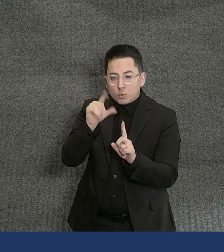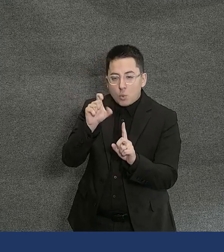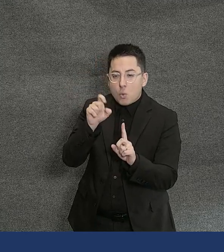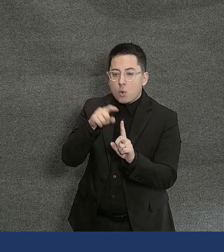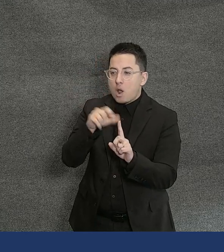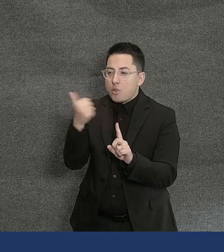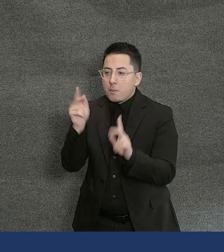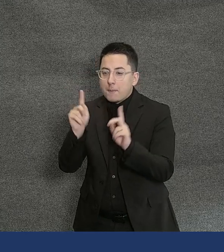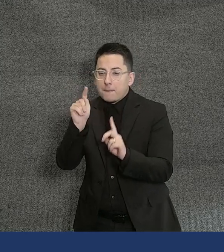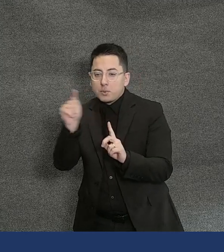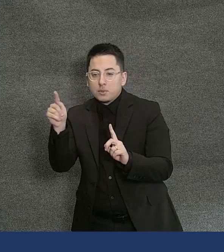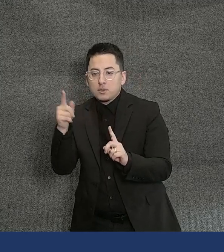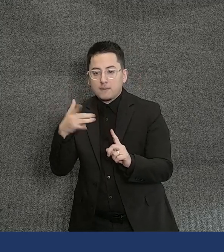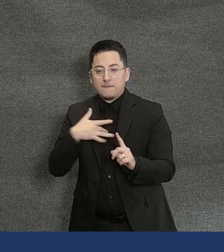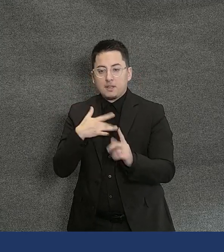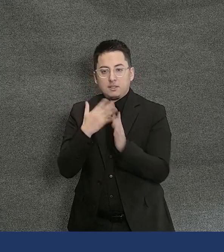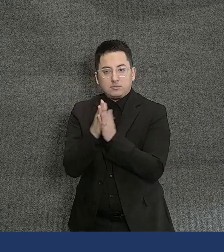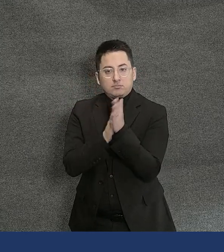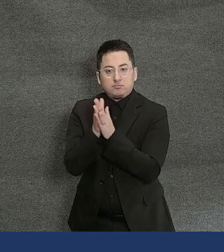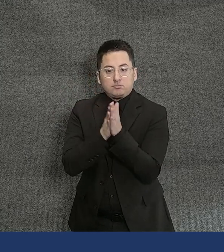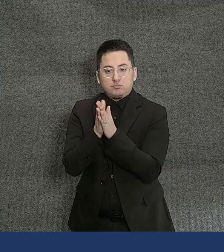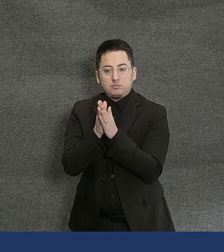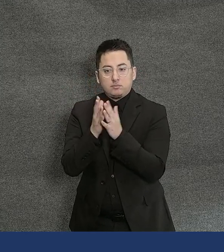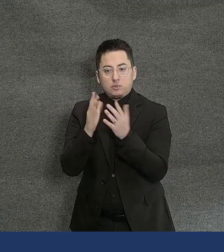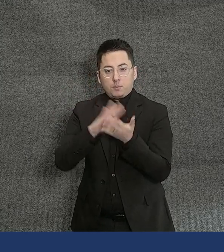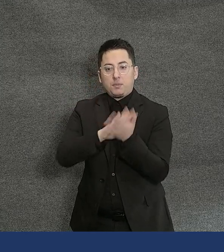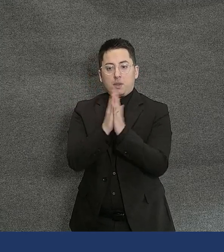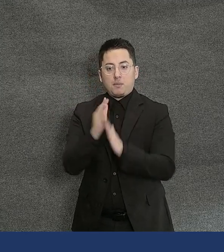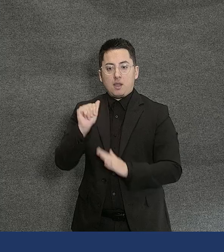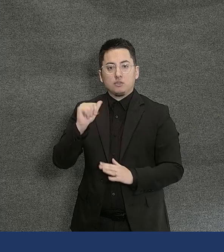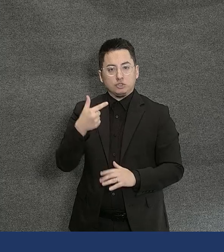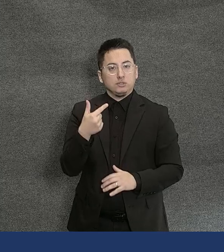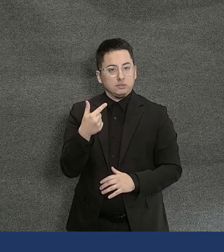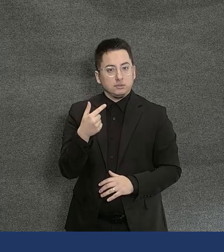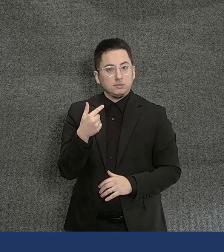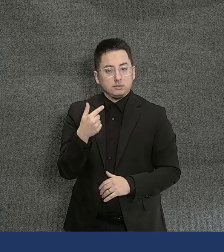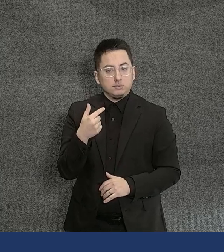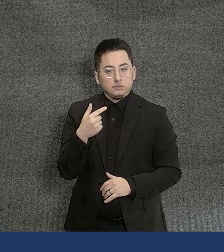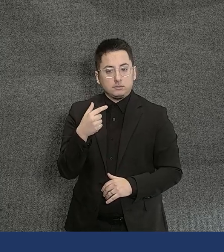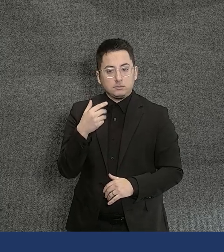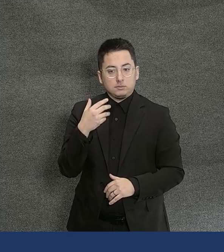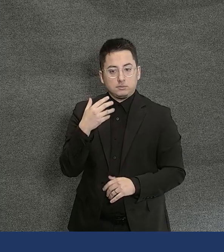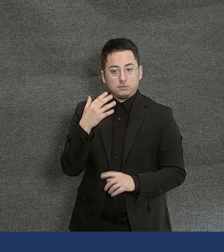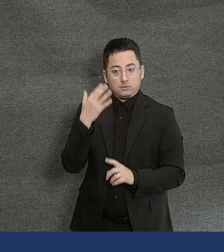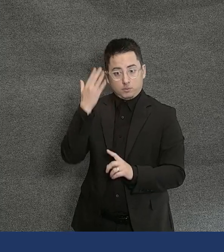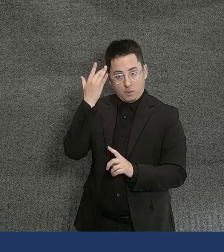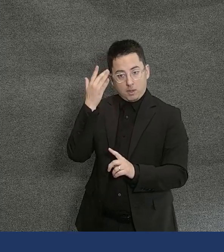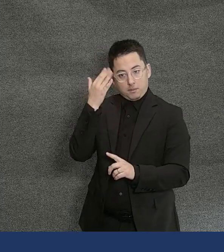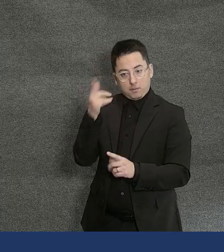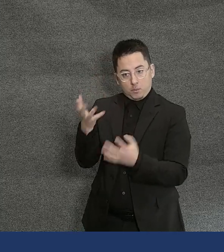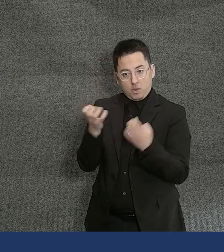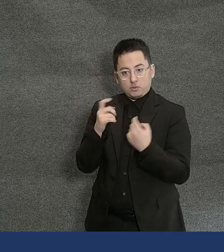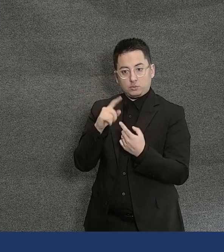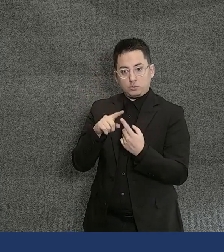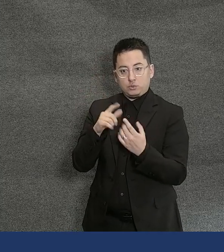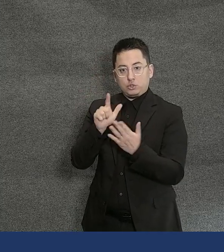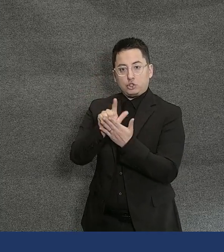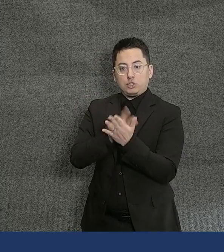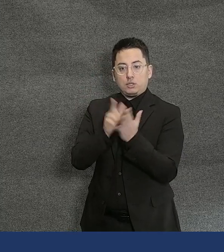you felt very inspired to run to be the attorney general because he wanted to be the people's attorney, and he wanted to be able to be boots